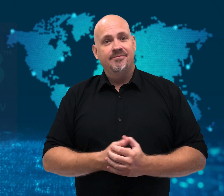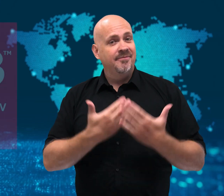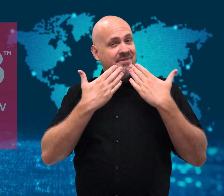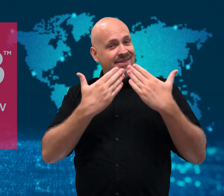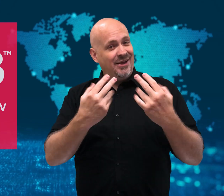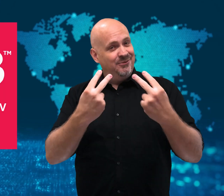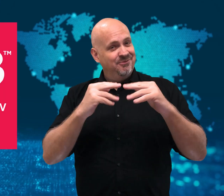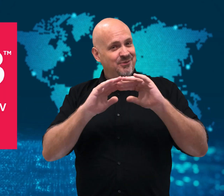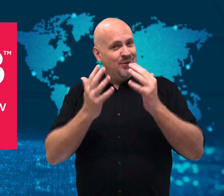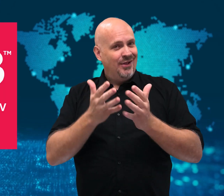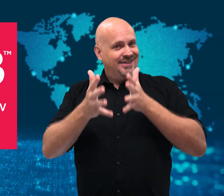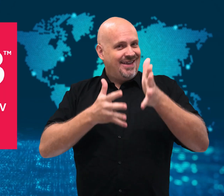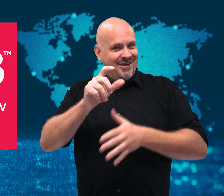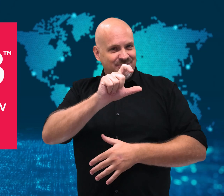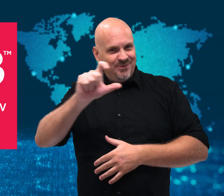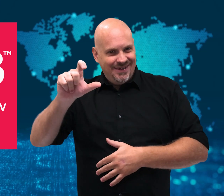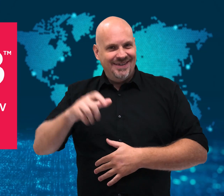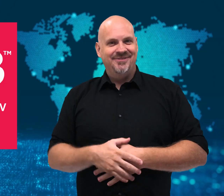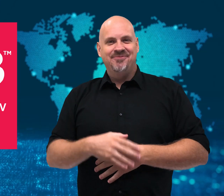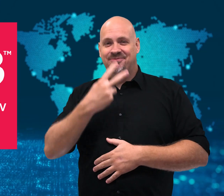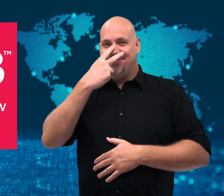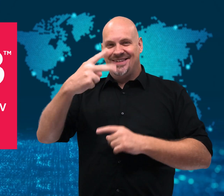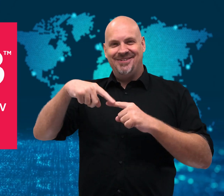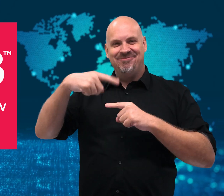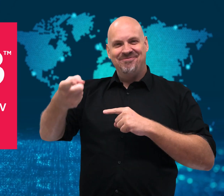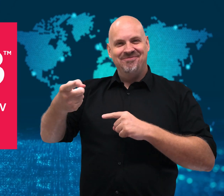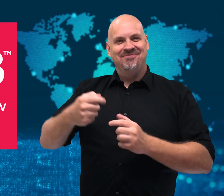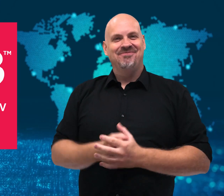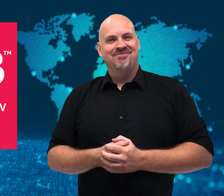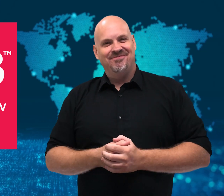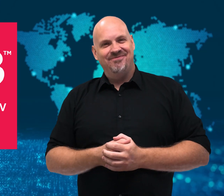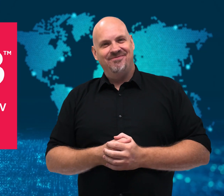Thank you for watching WorldSign Week and see you next time!